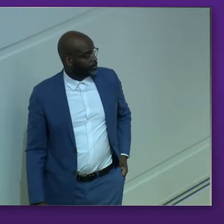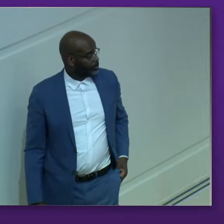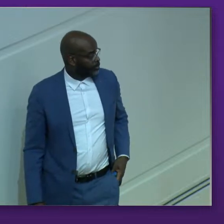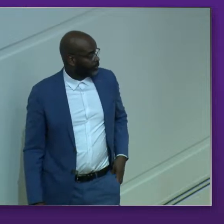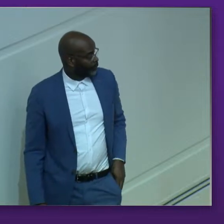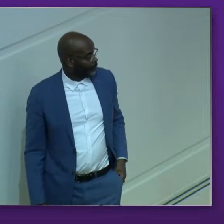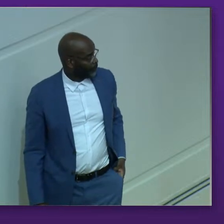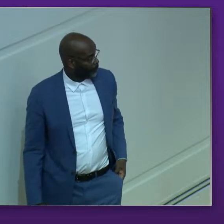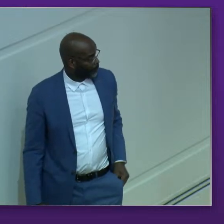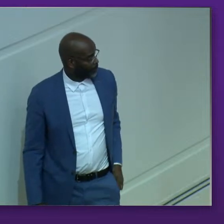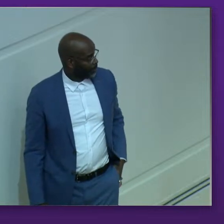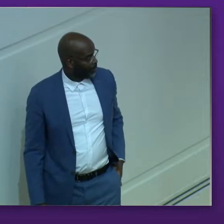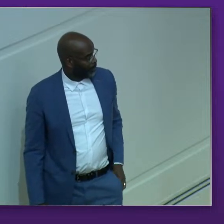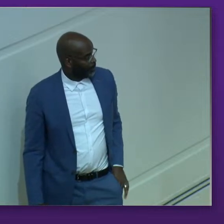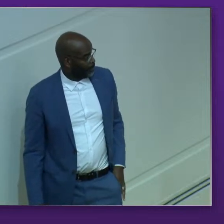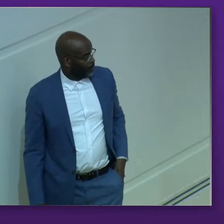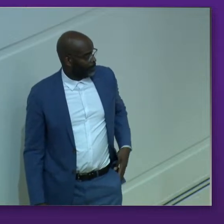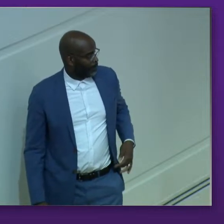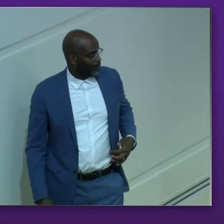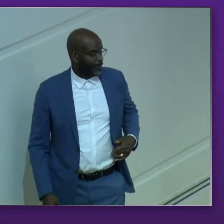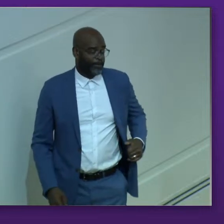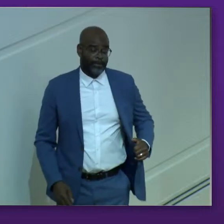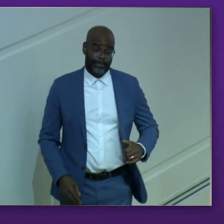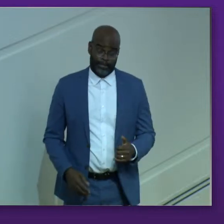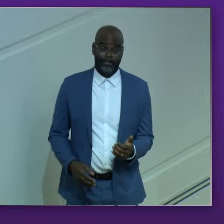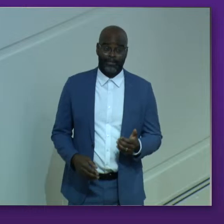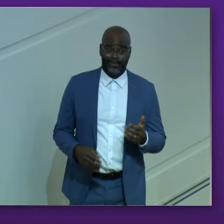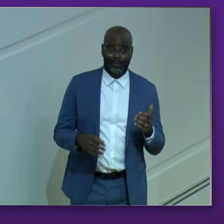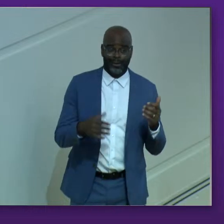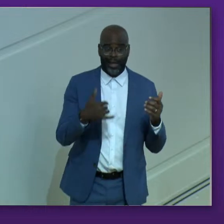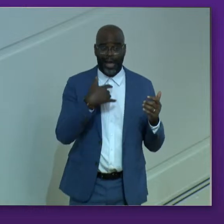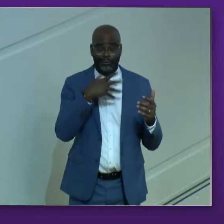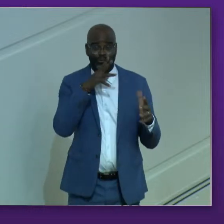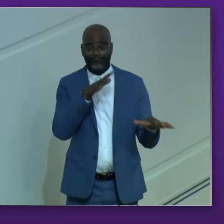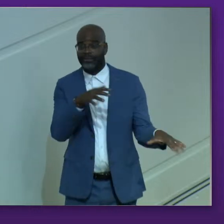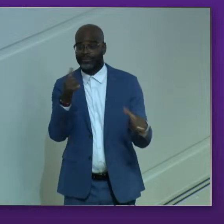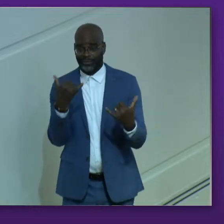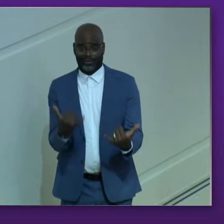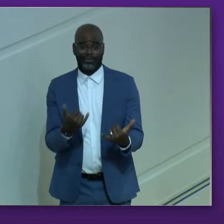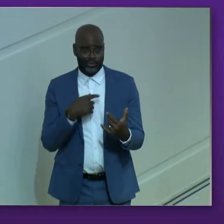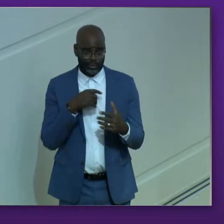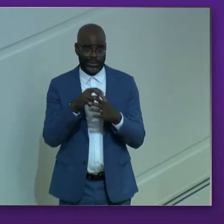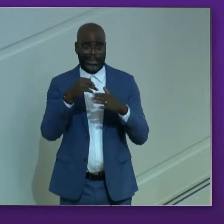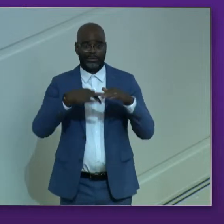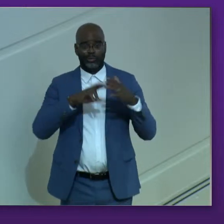OFFICE OF COMMUNICATIONS PUBLIC SAFETY OFFICE OF FACILITIES AND